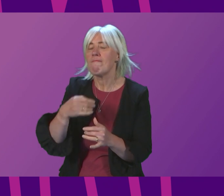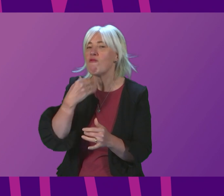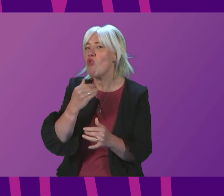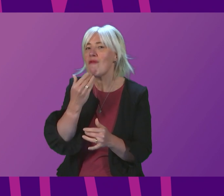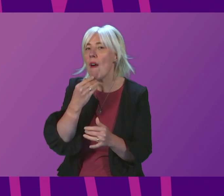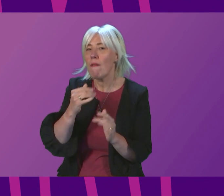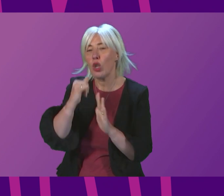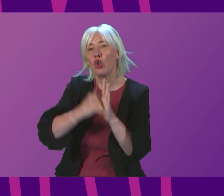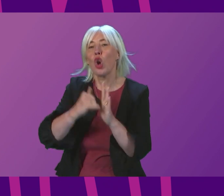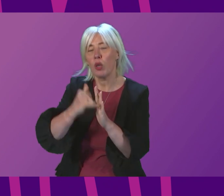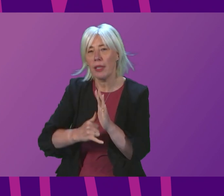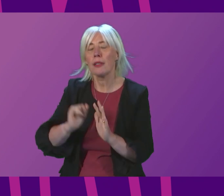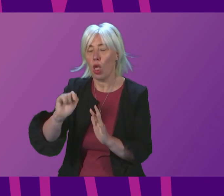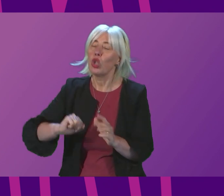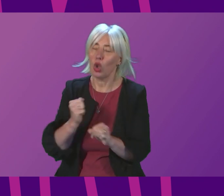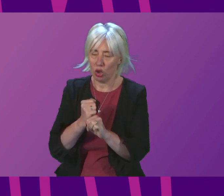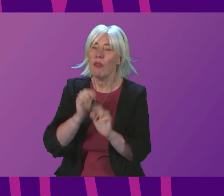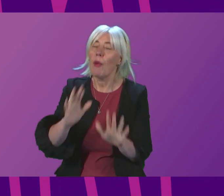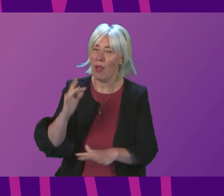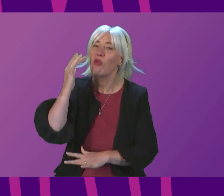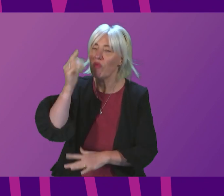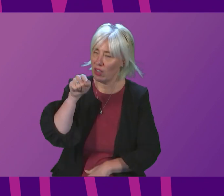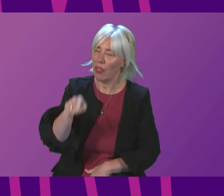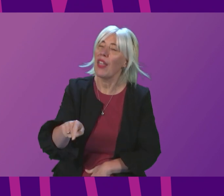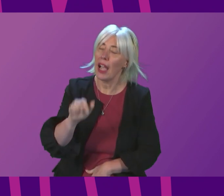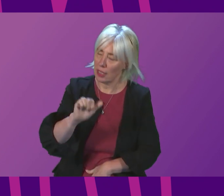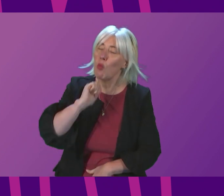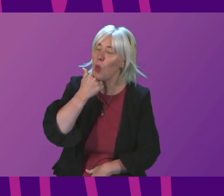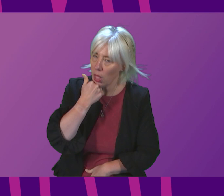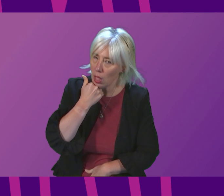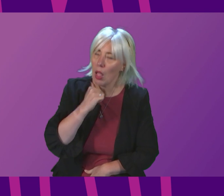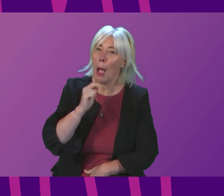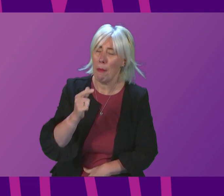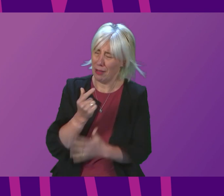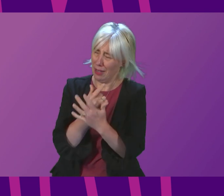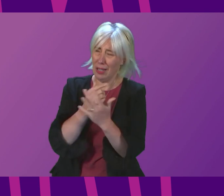That is a matter that the Government needs to reflect on seriously and well. However, there are hundreds of pages of documents.